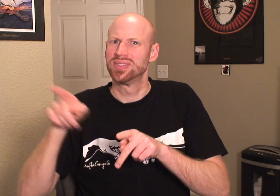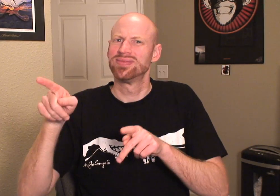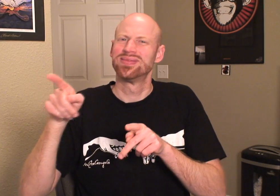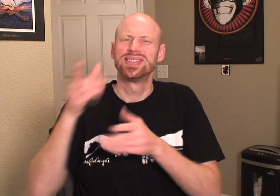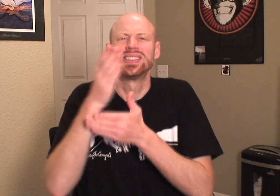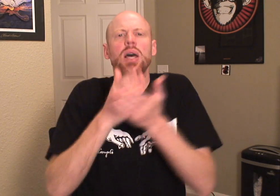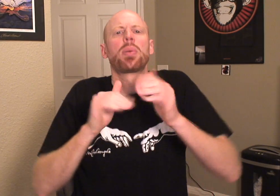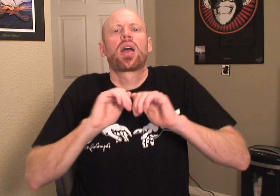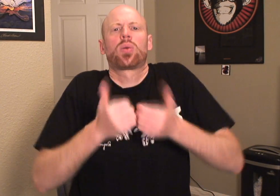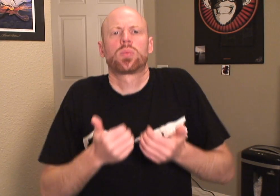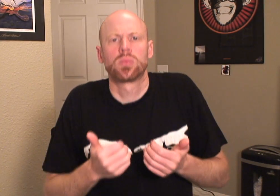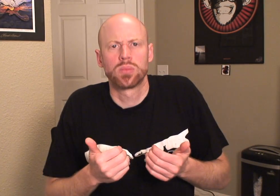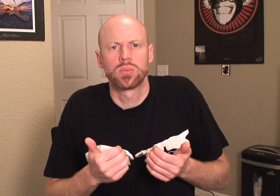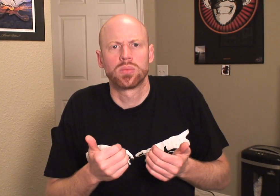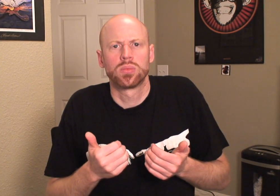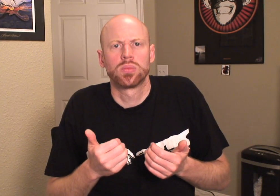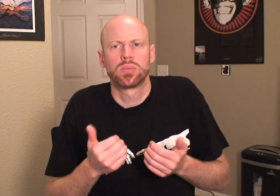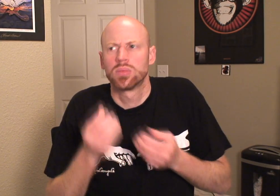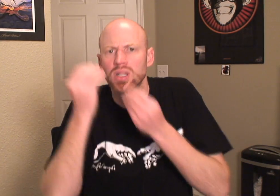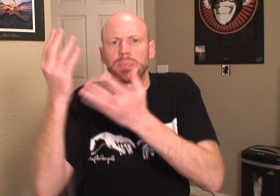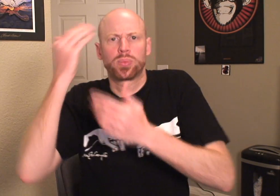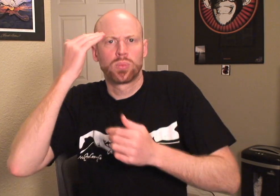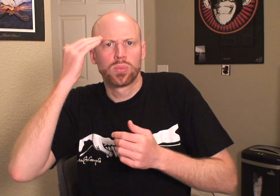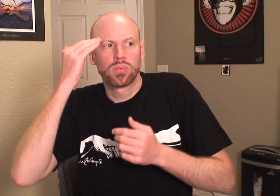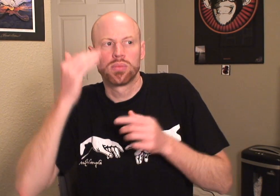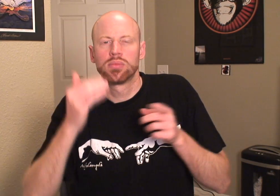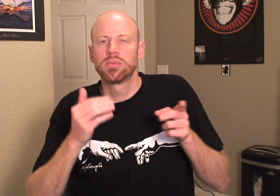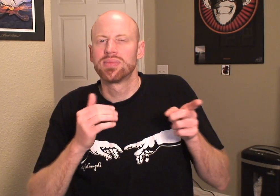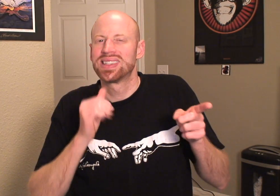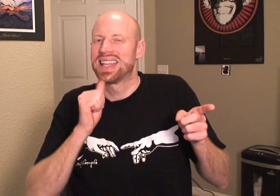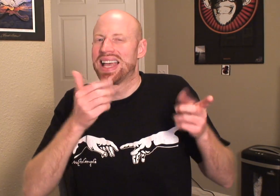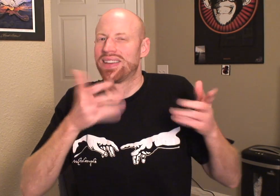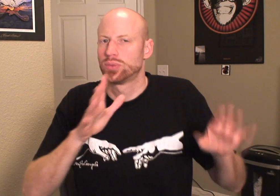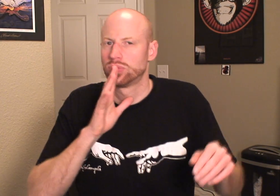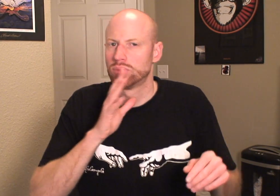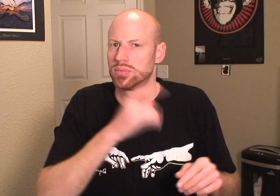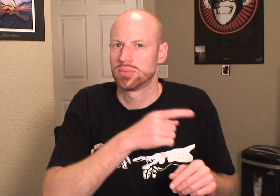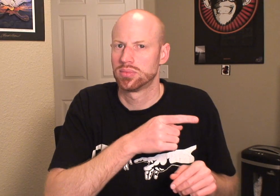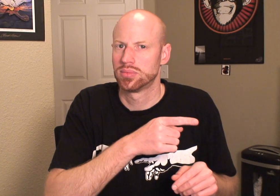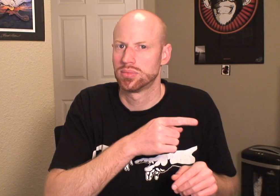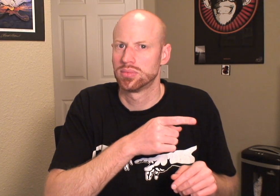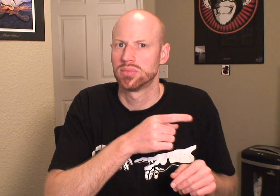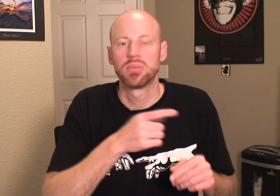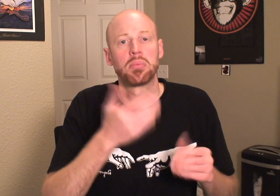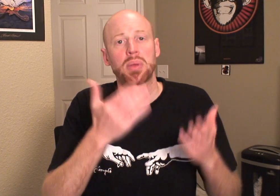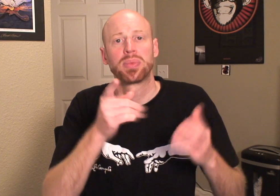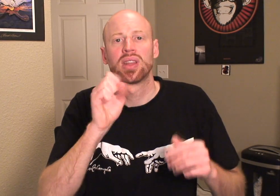to the hearing consumer that it is not yet time to turntake, that the deaf consumer is not yet finished speaking.